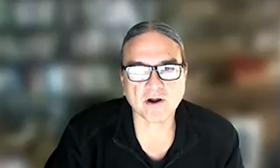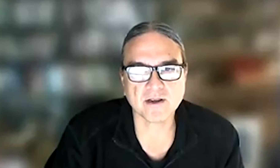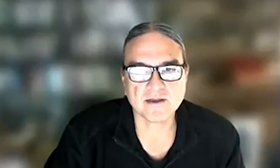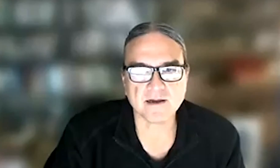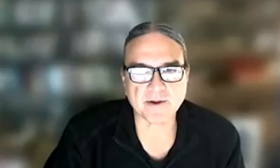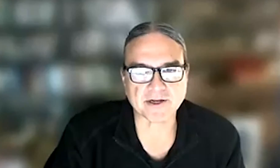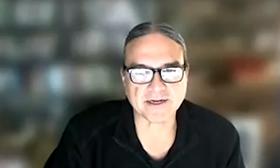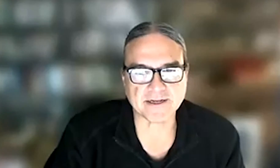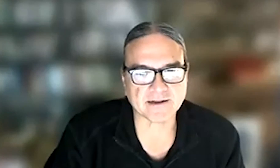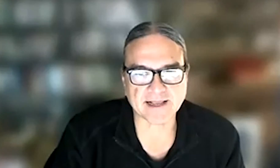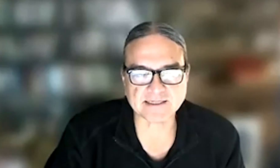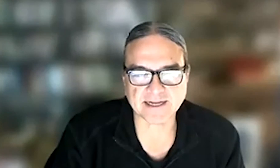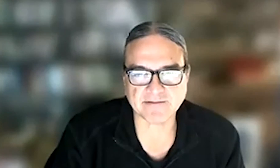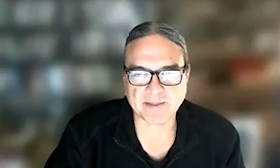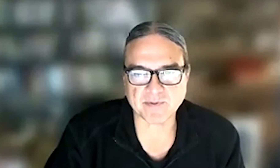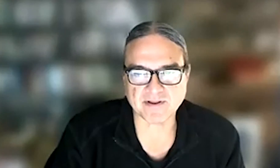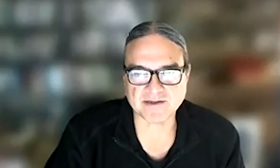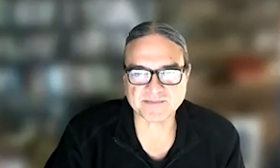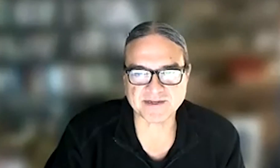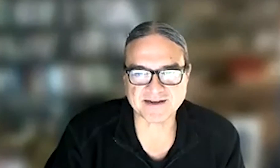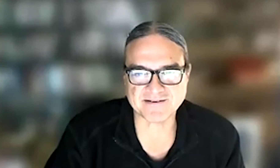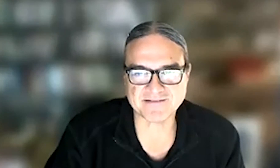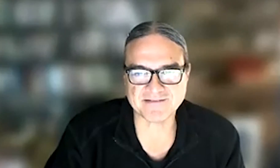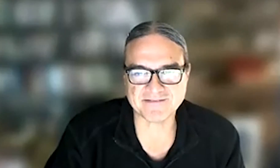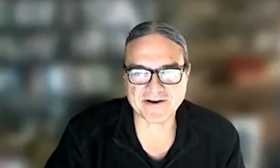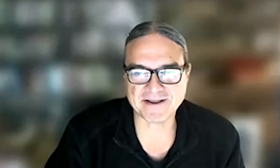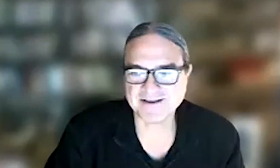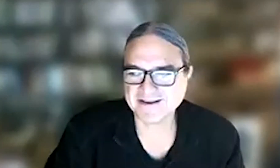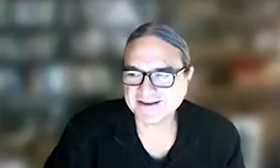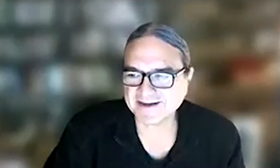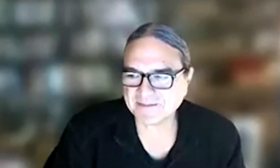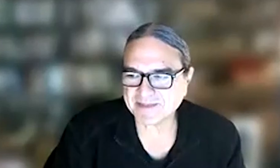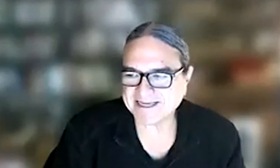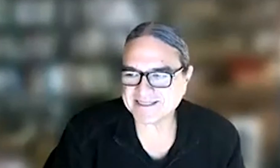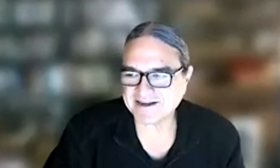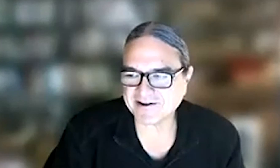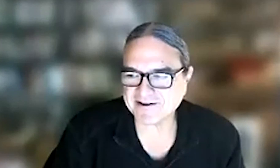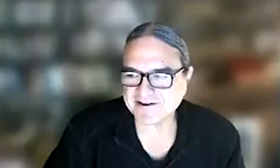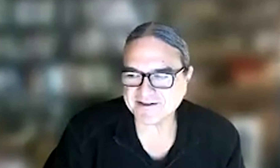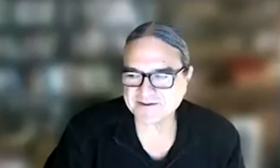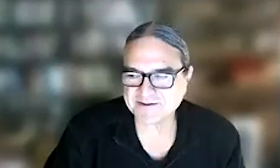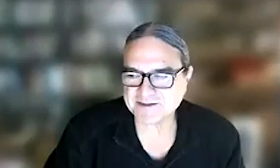American Indian and Alaska native people and just been very pleased and honored to to be a